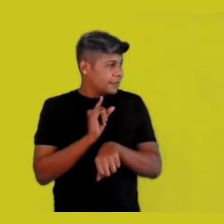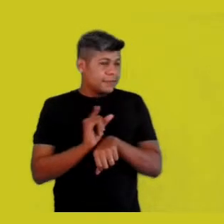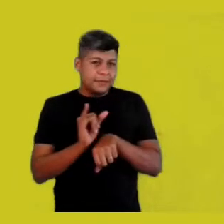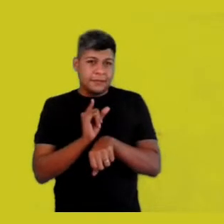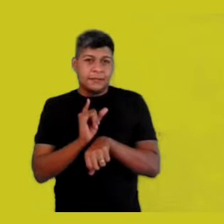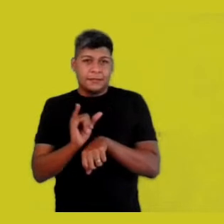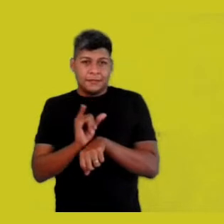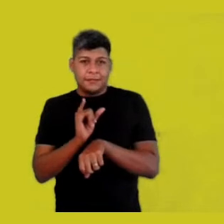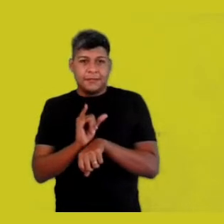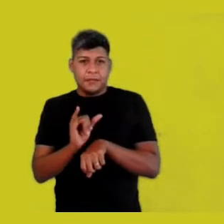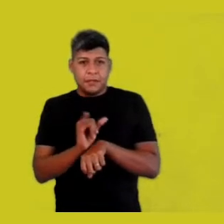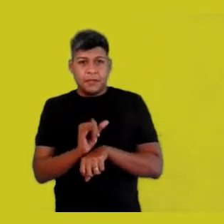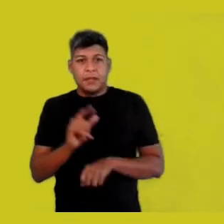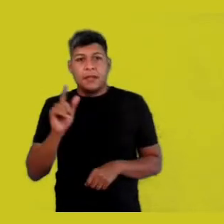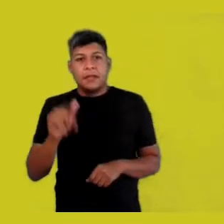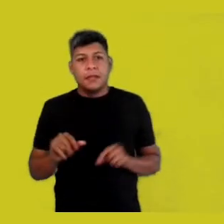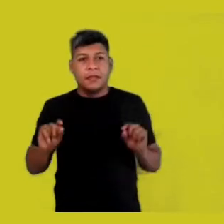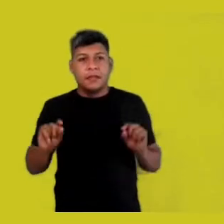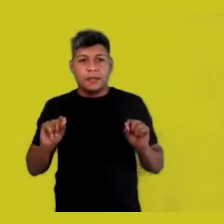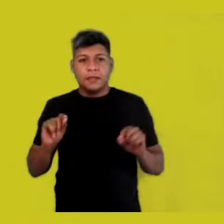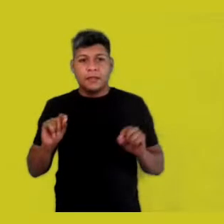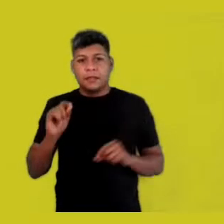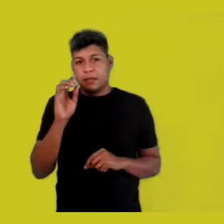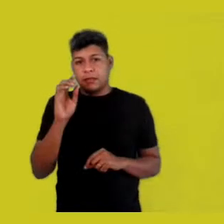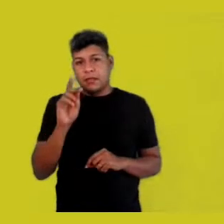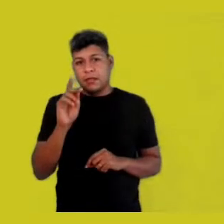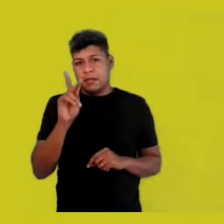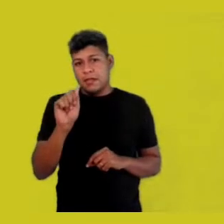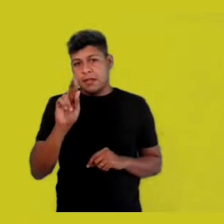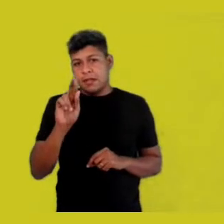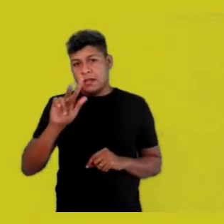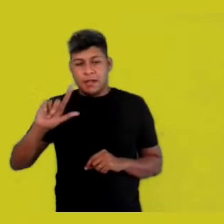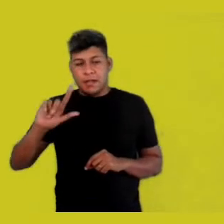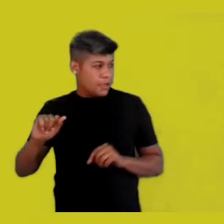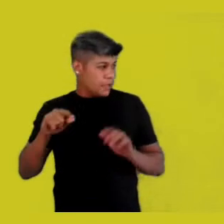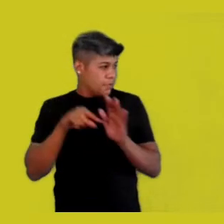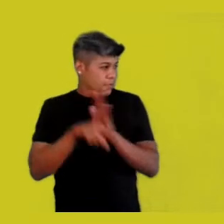the first one, Carla’s question, and Pedro Lucas asks,